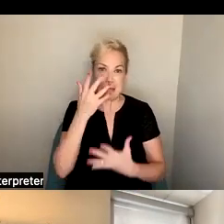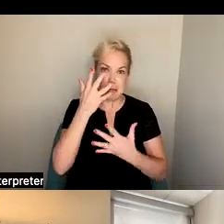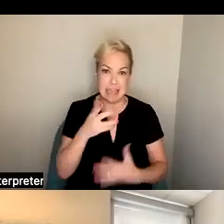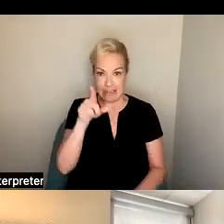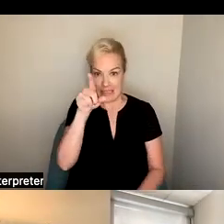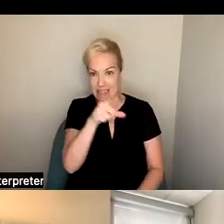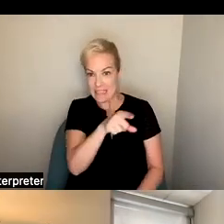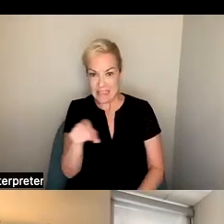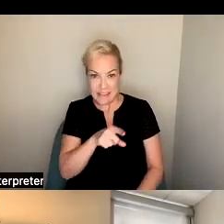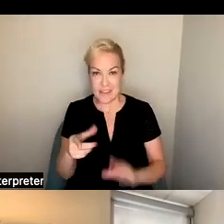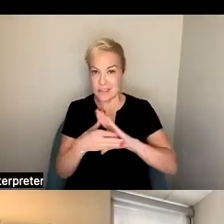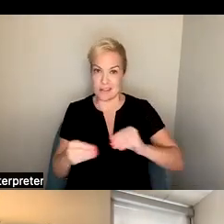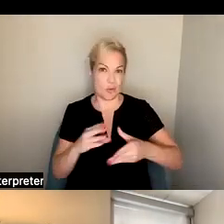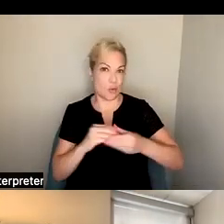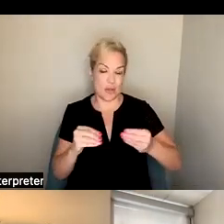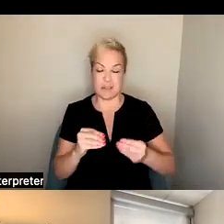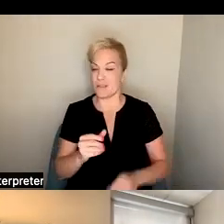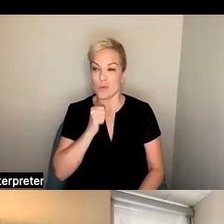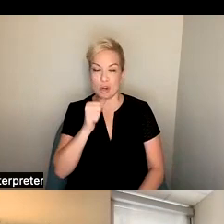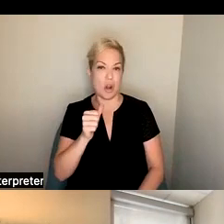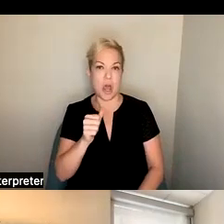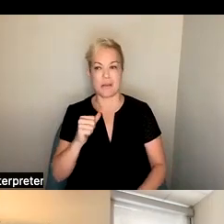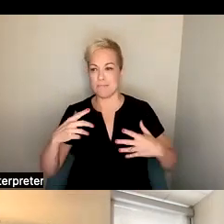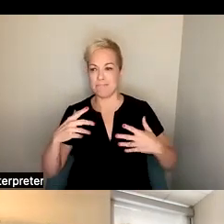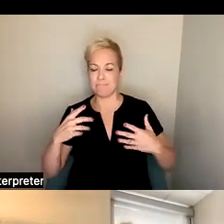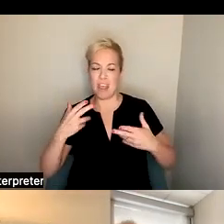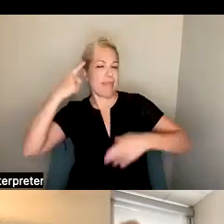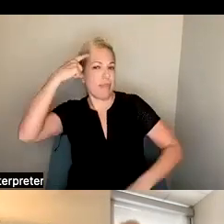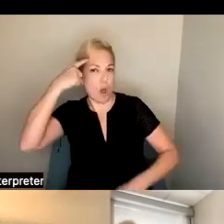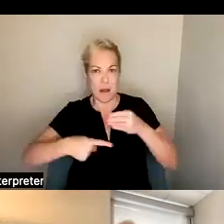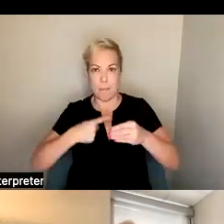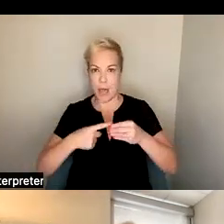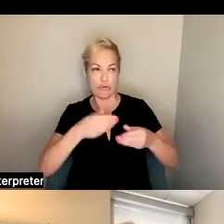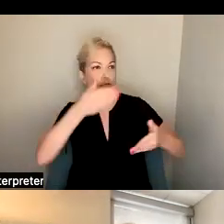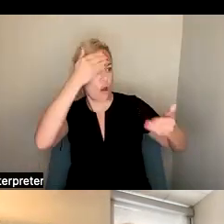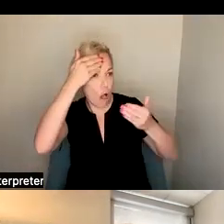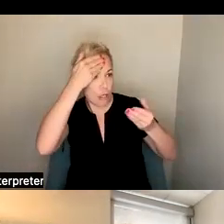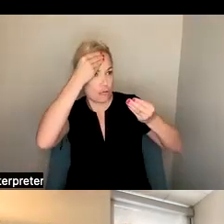considered knowledge, they were not considered complex, or even as layered as they are today,